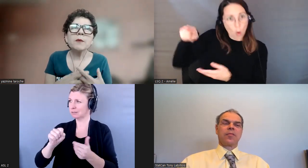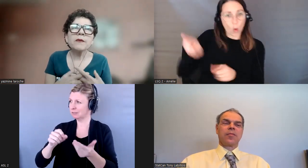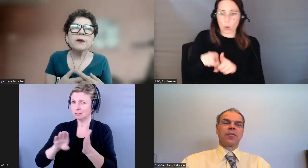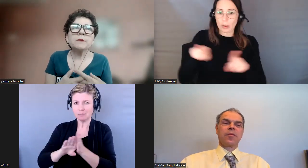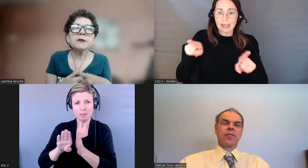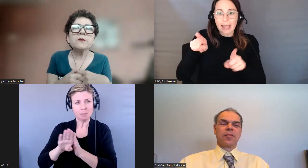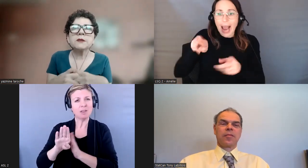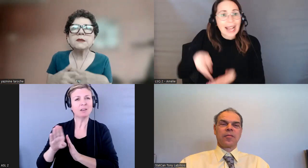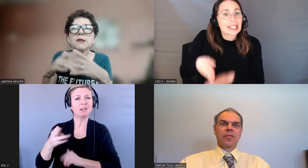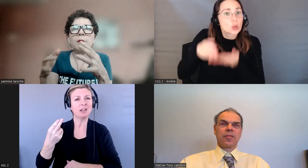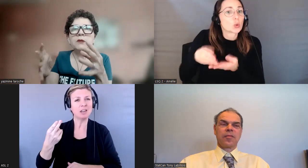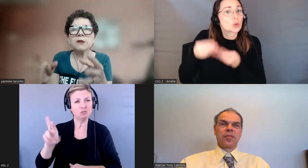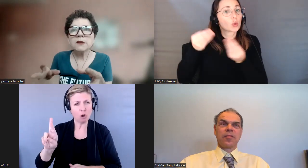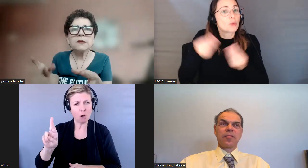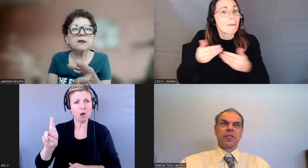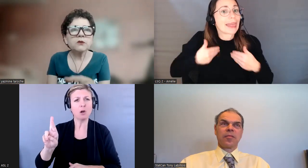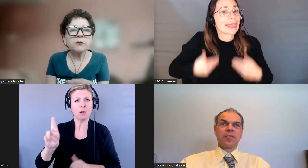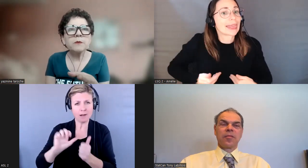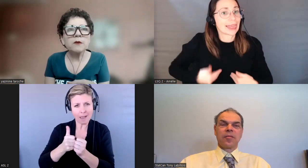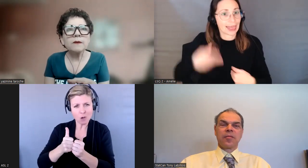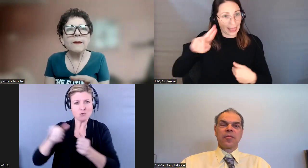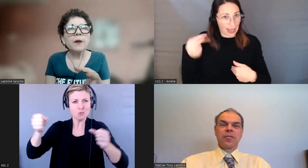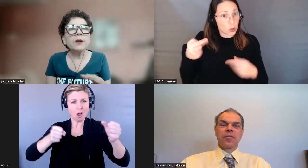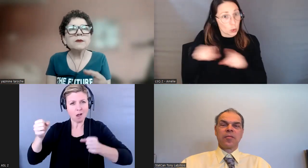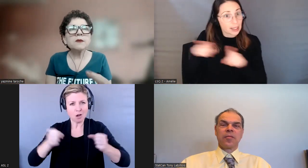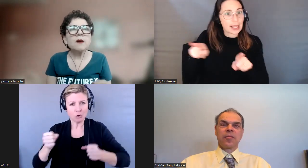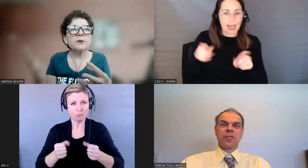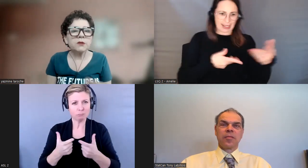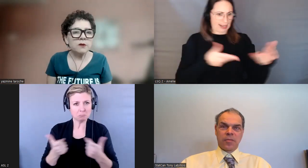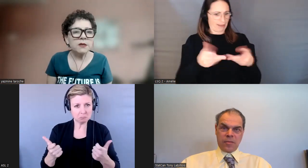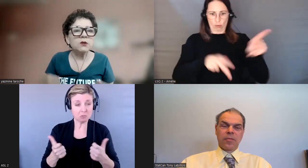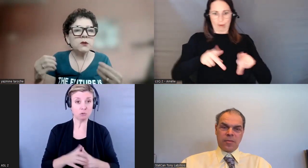about the public service it's the opportunity to contribute but also the opportunity to